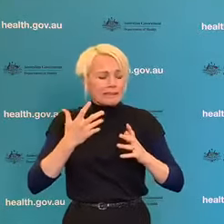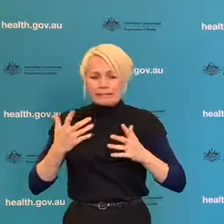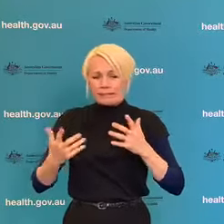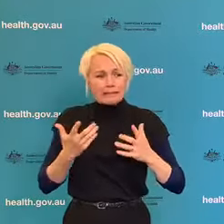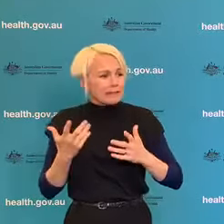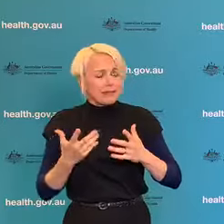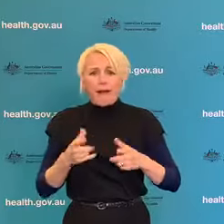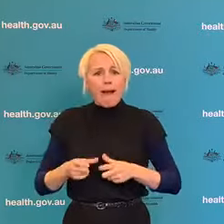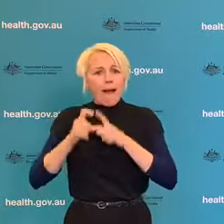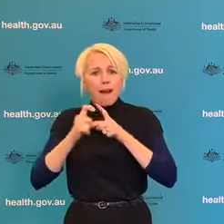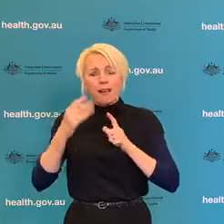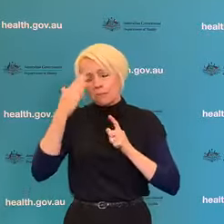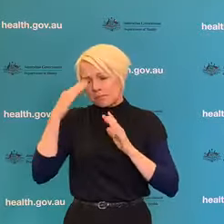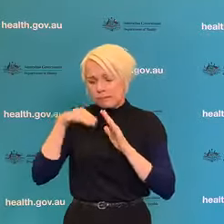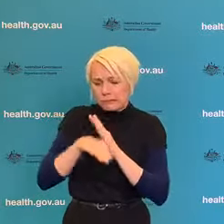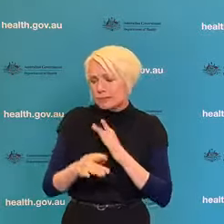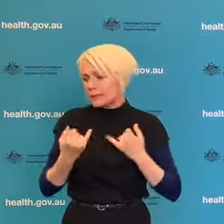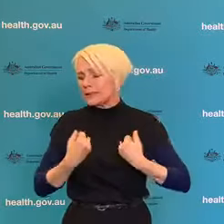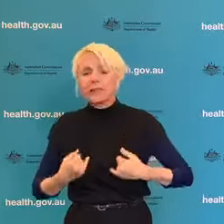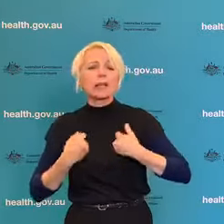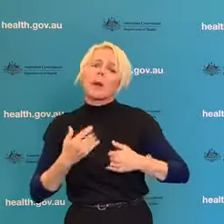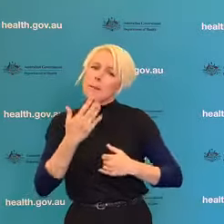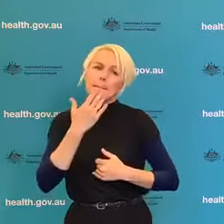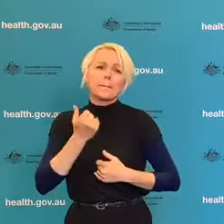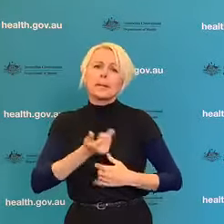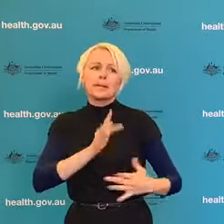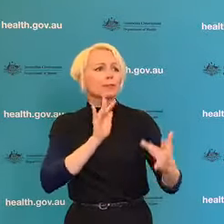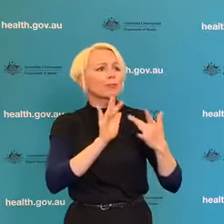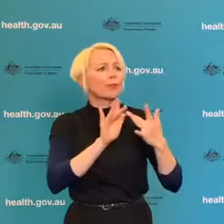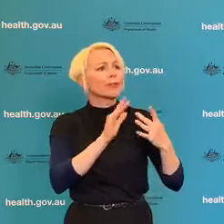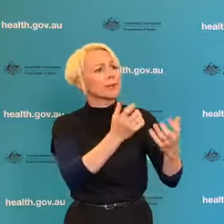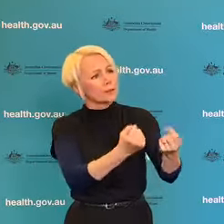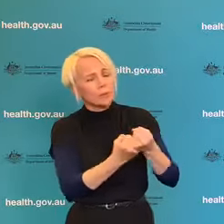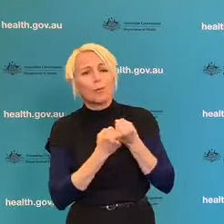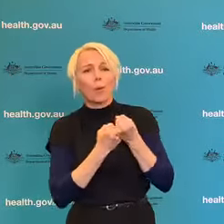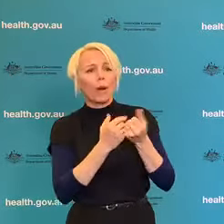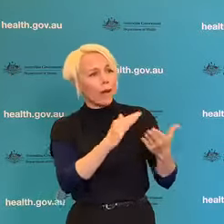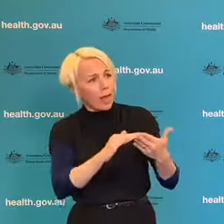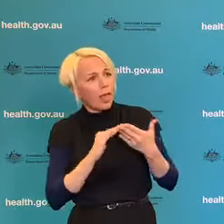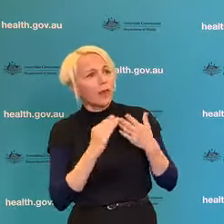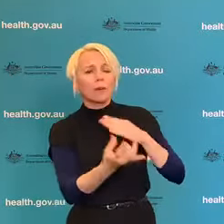situation, and to seek out the help that's necessary, whether it's through a support program